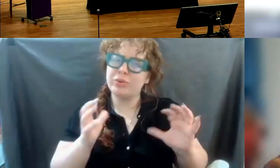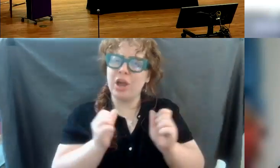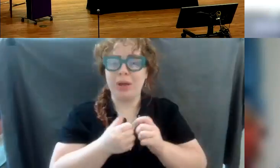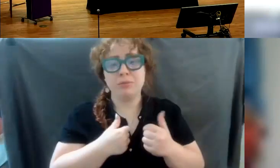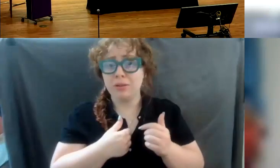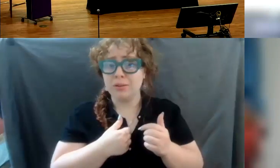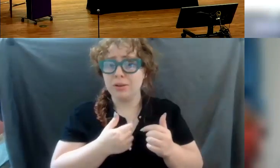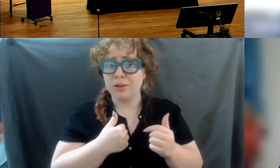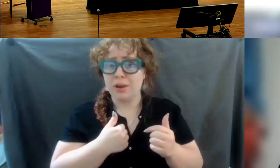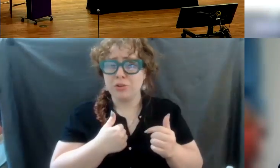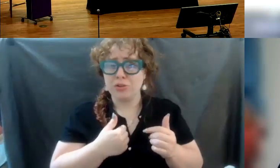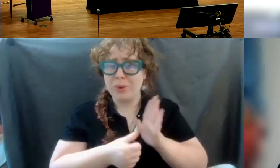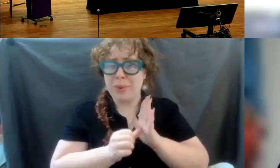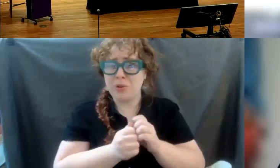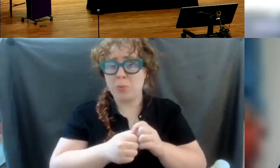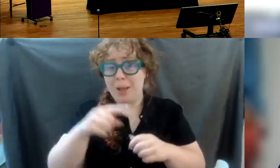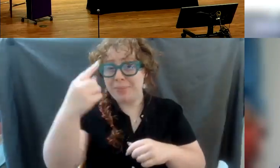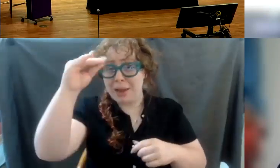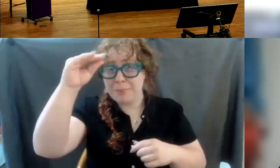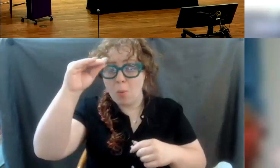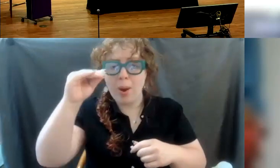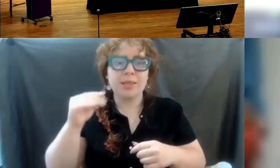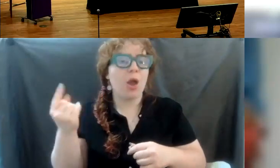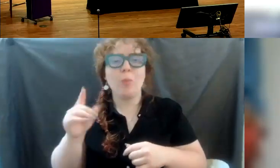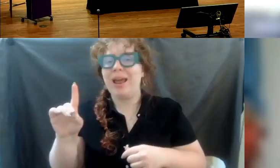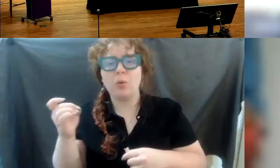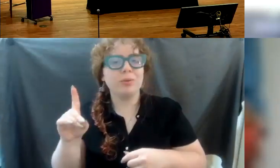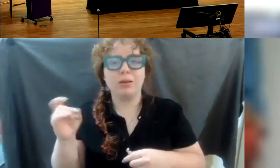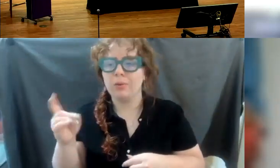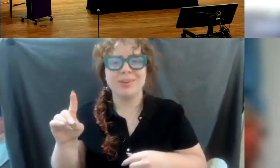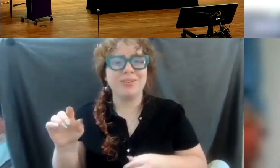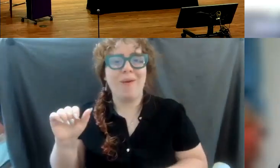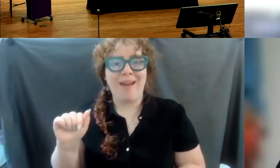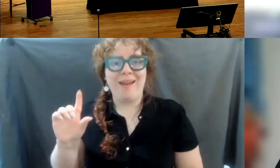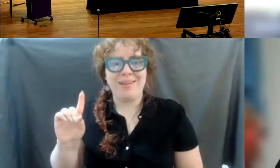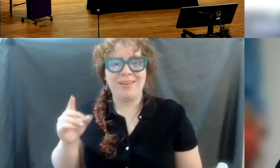over diagnosing of Black boys with ADHD because there's an individual analysis